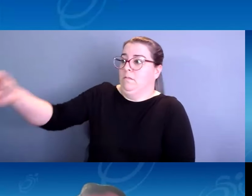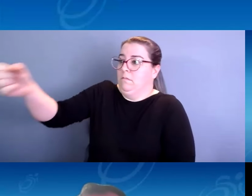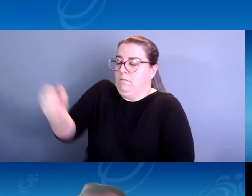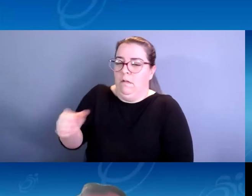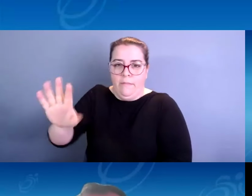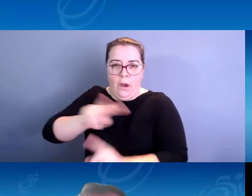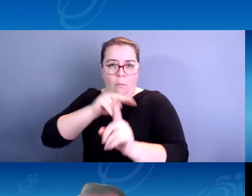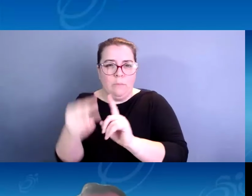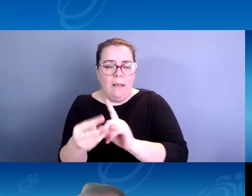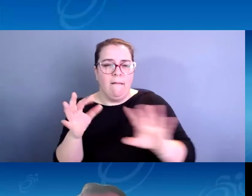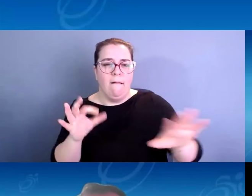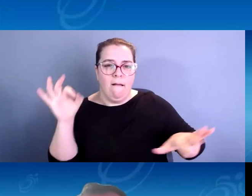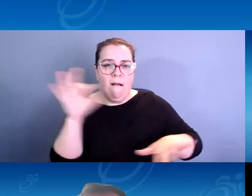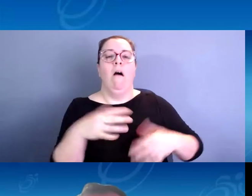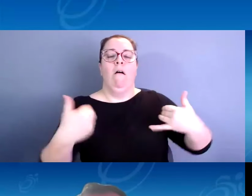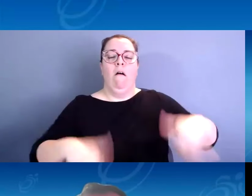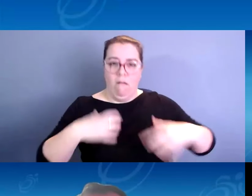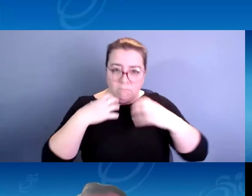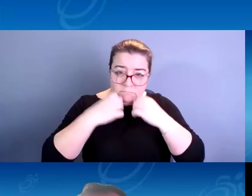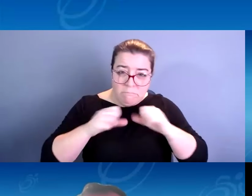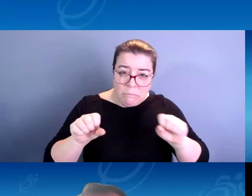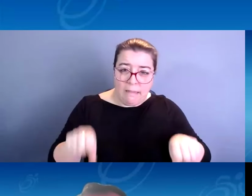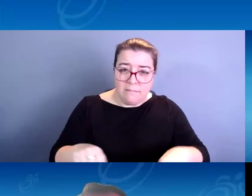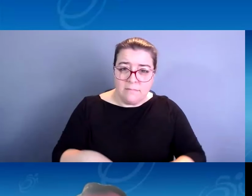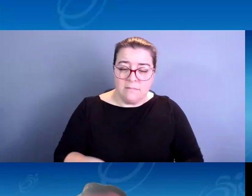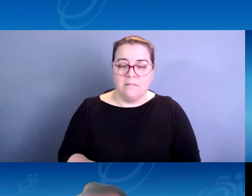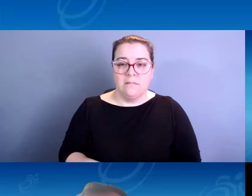and that's going to take you out of the market from a business perspective of,